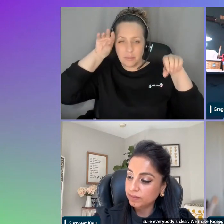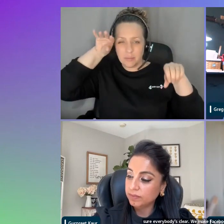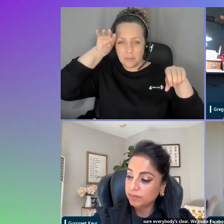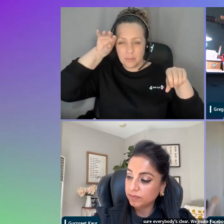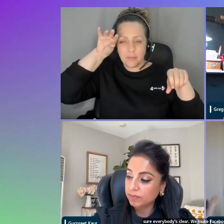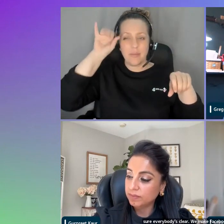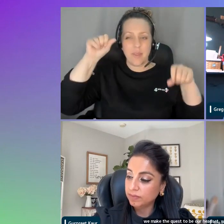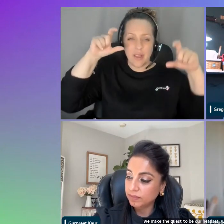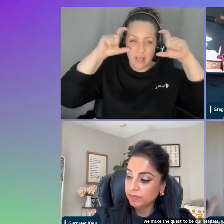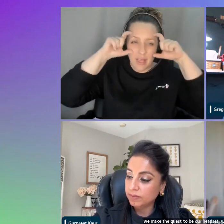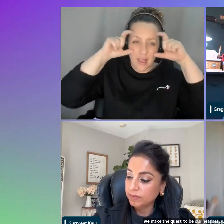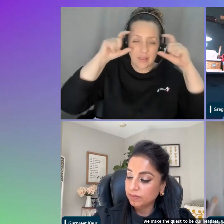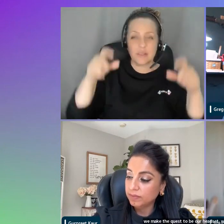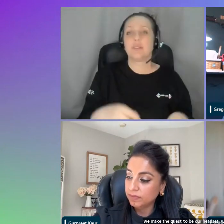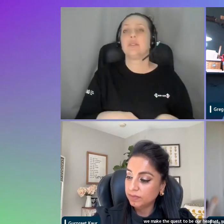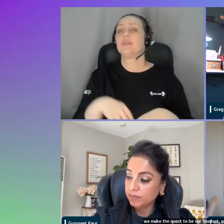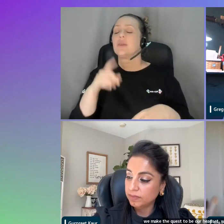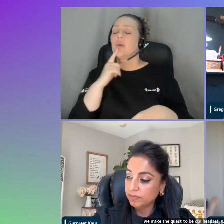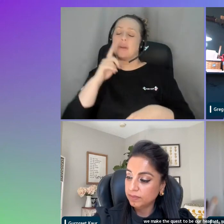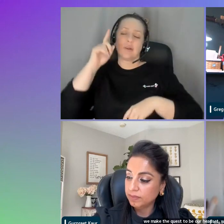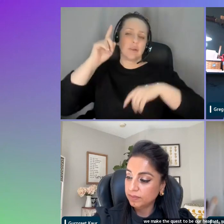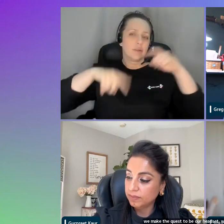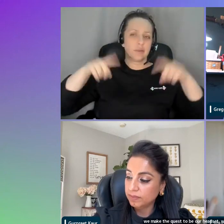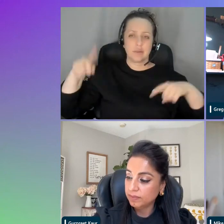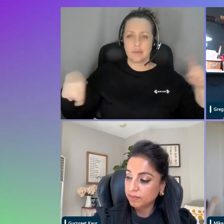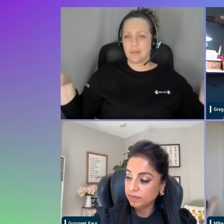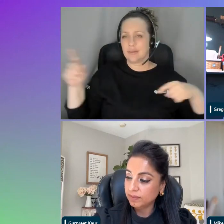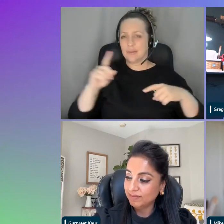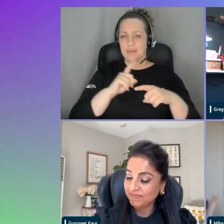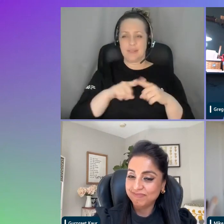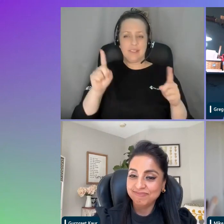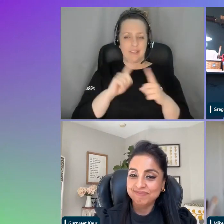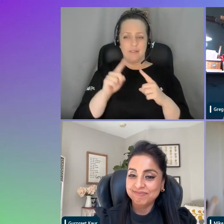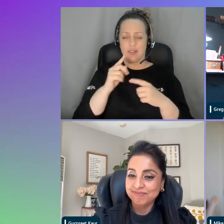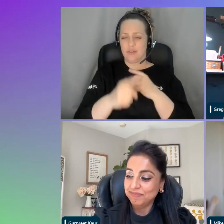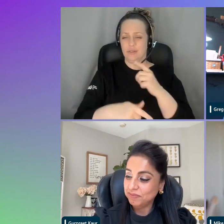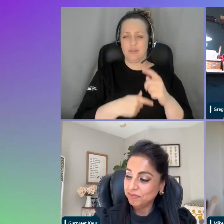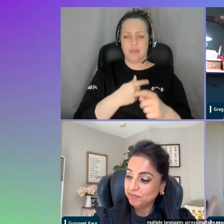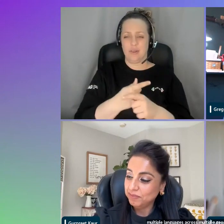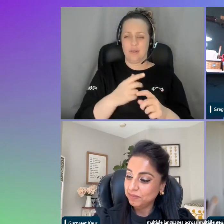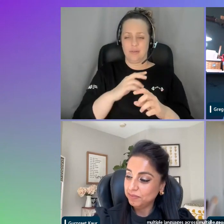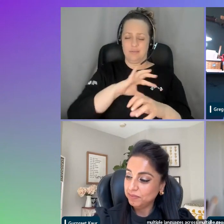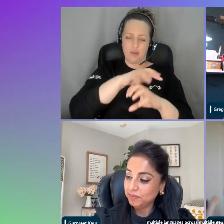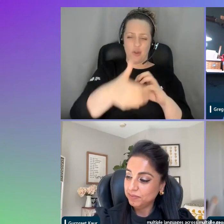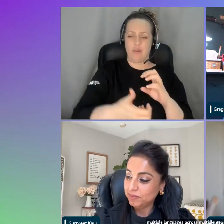hardware and software products, uh, in multiple languages across multiple geographies around the world. Uh, my role as head of